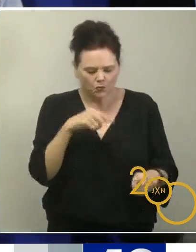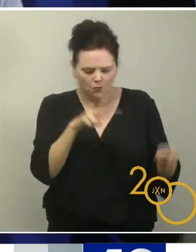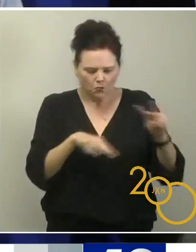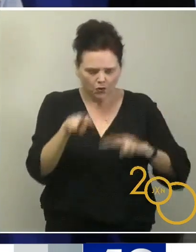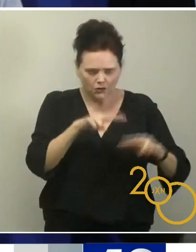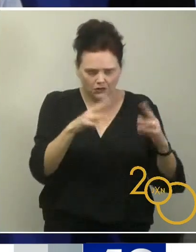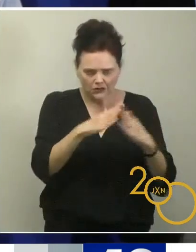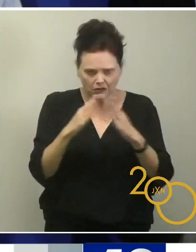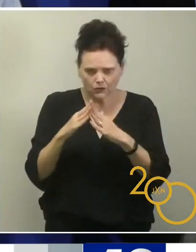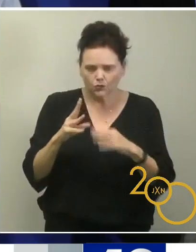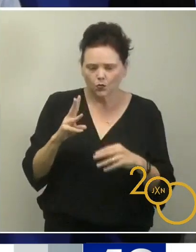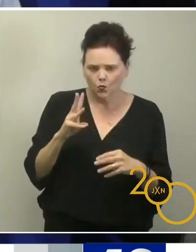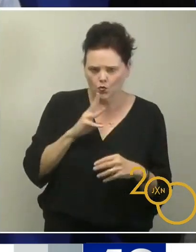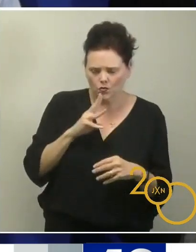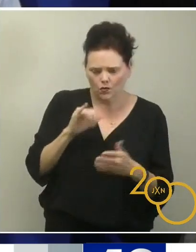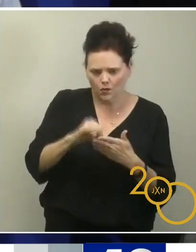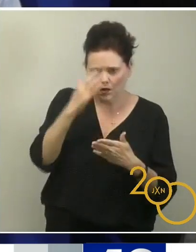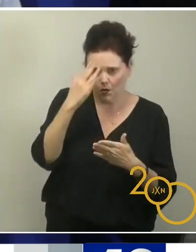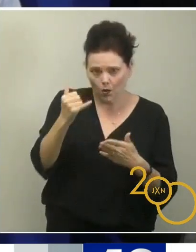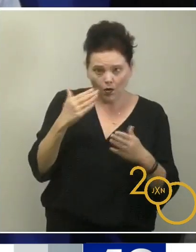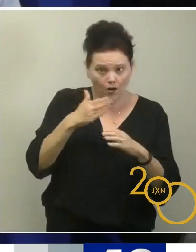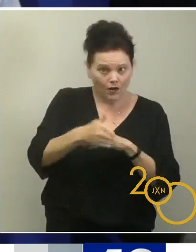SURROUNDING AREA. IN A REGULATORY CAPACITY WE